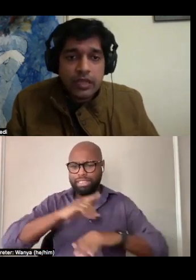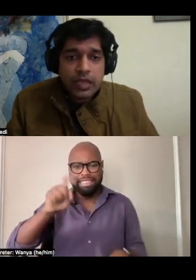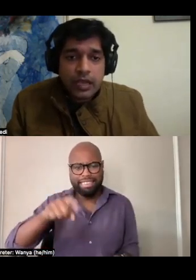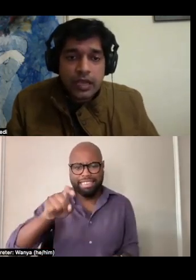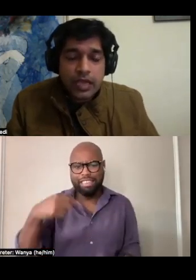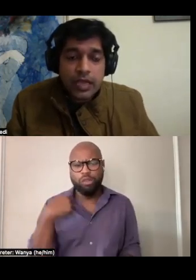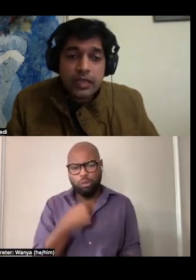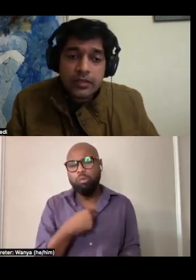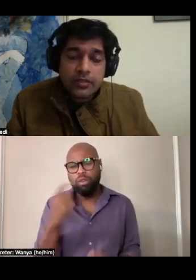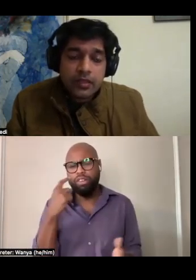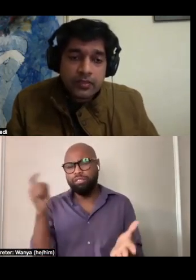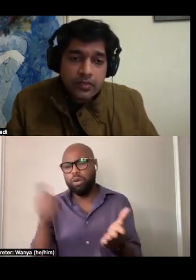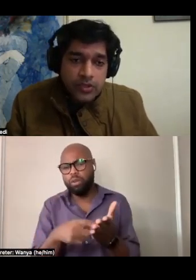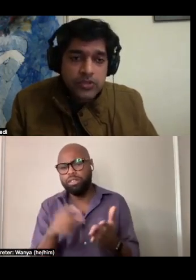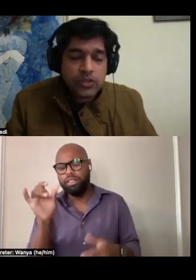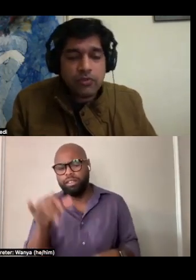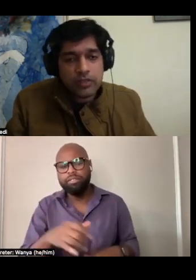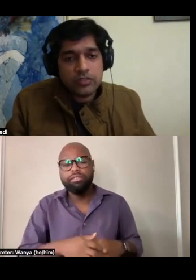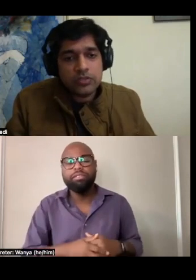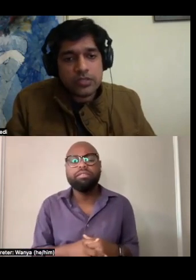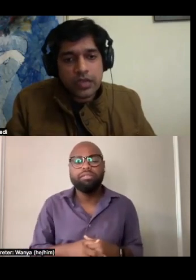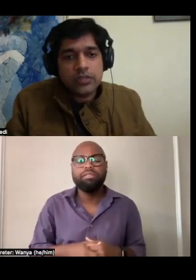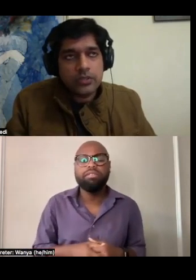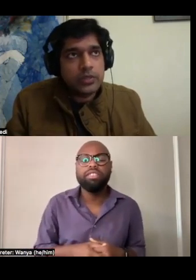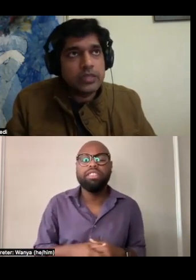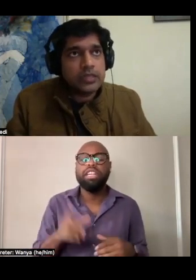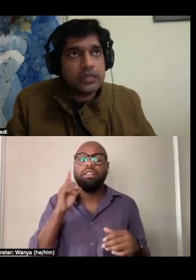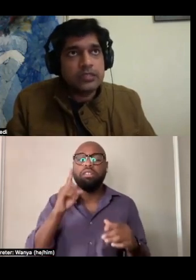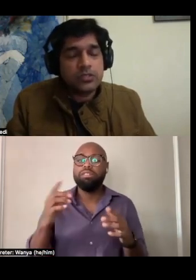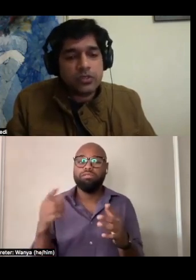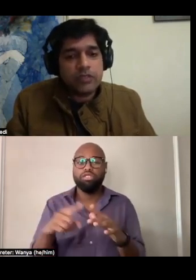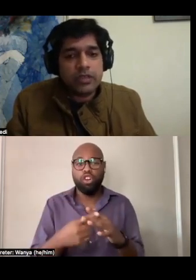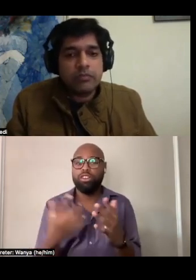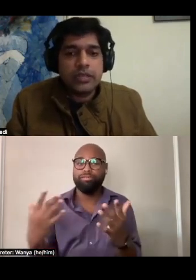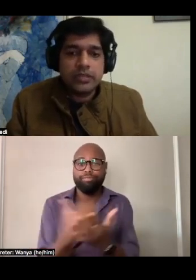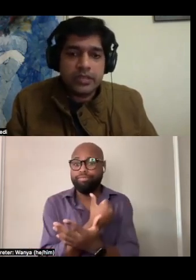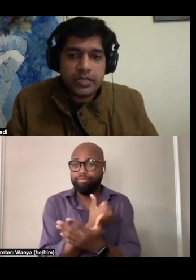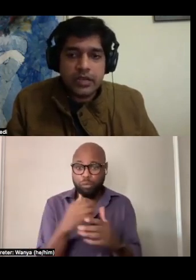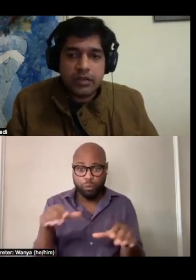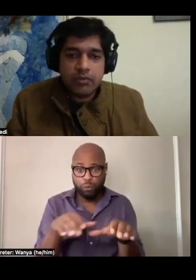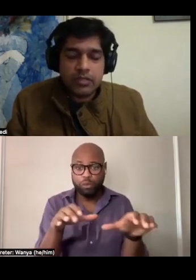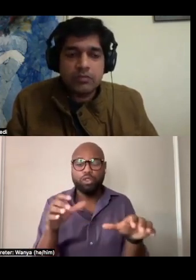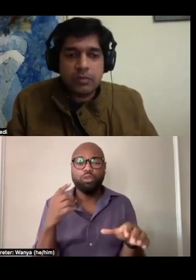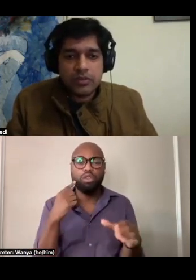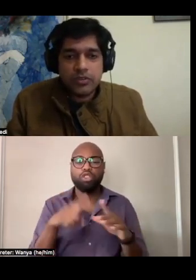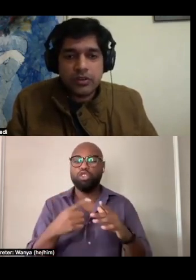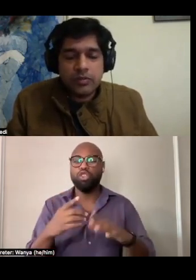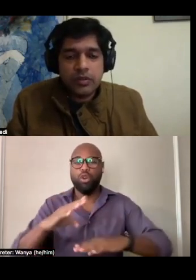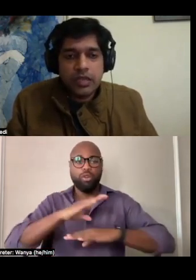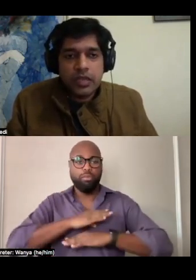And it is essential for us to start doing things so that we can meet the needs of what this population shows.